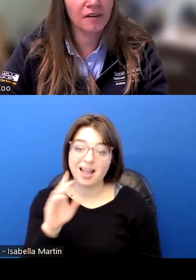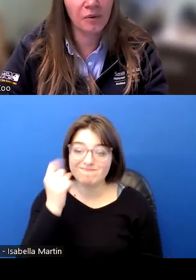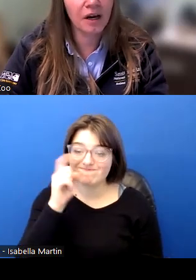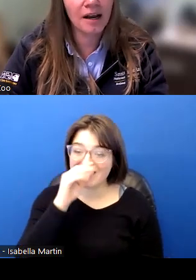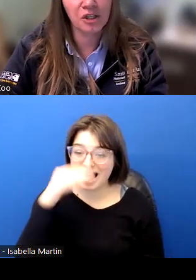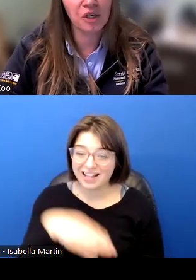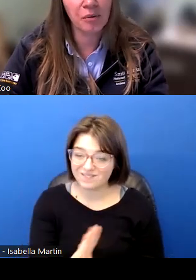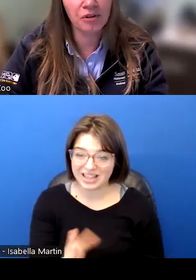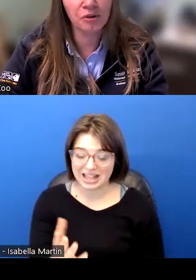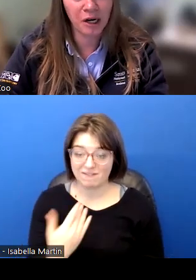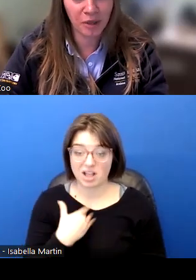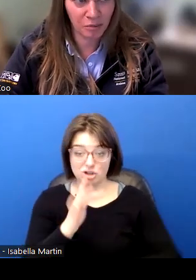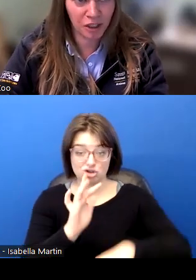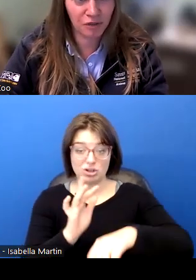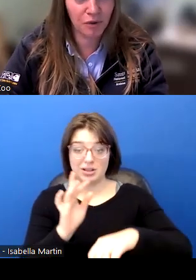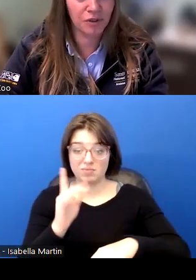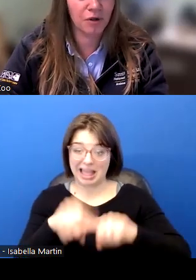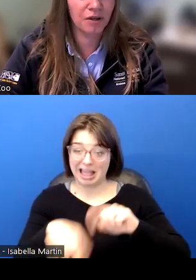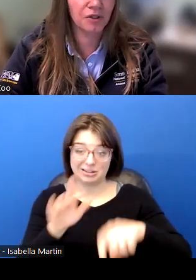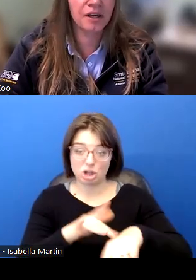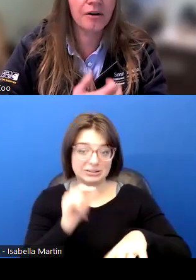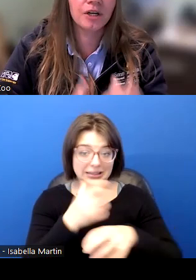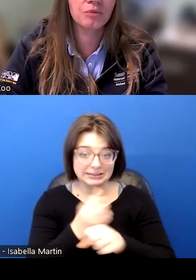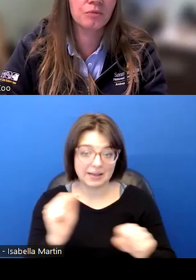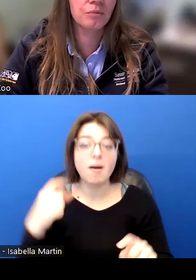but I would not actually be able to palpate much what was going on there so they are much